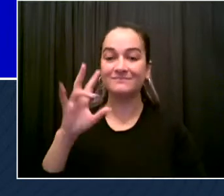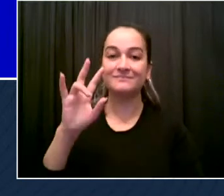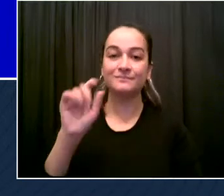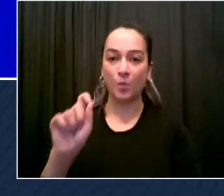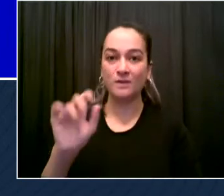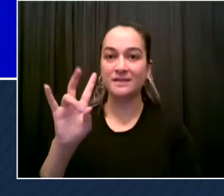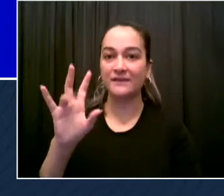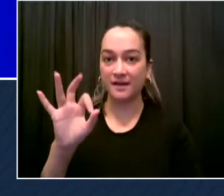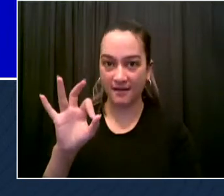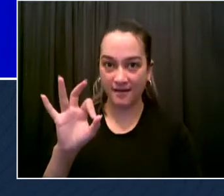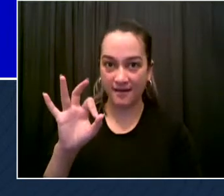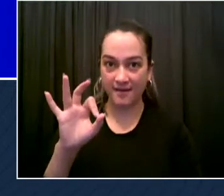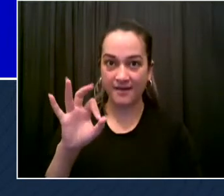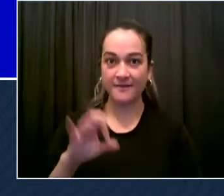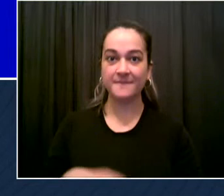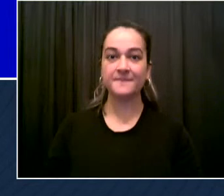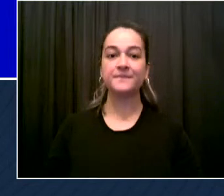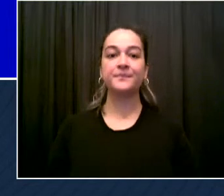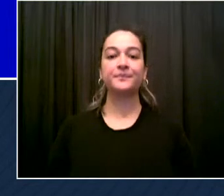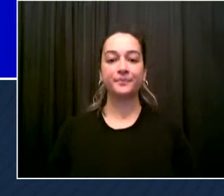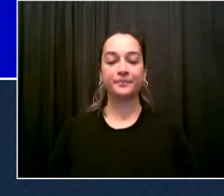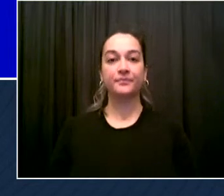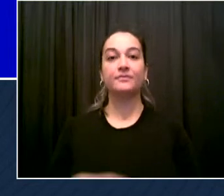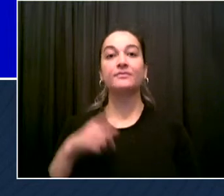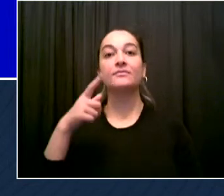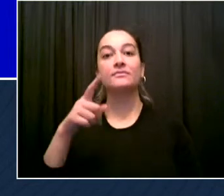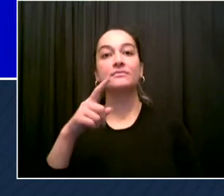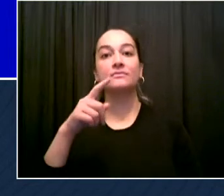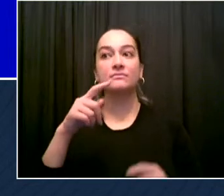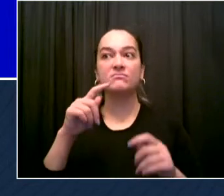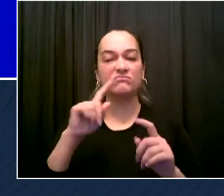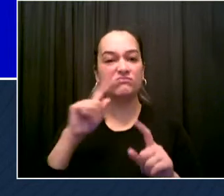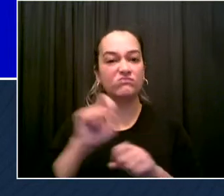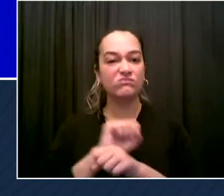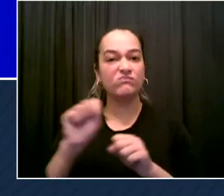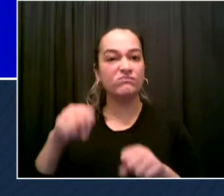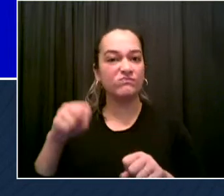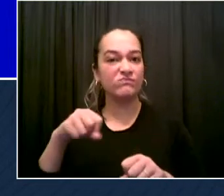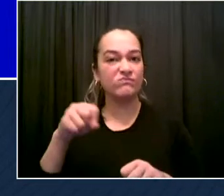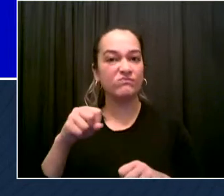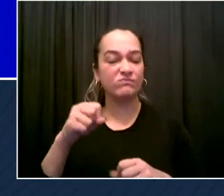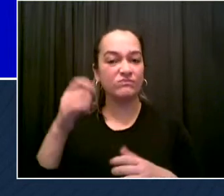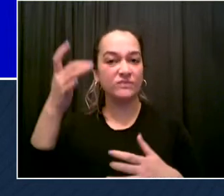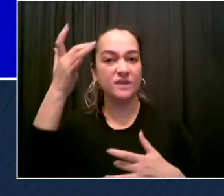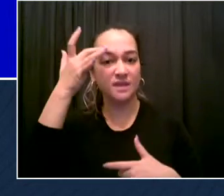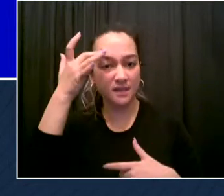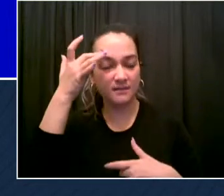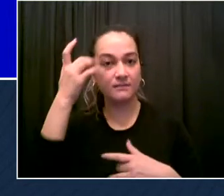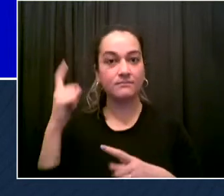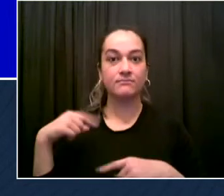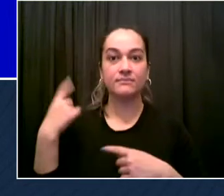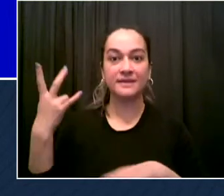RATE, 0.79. 0.79 PER 100,000. THAT IS